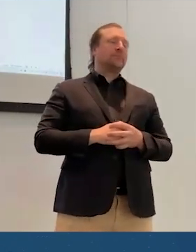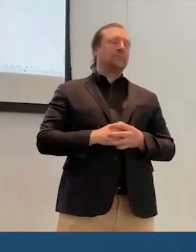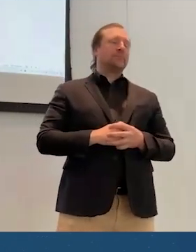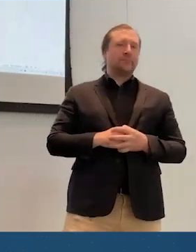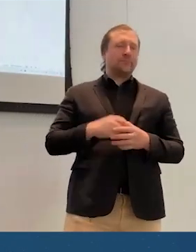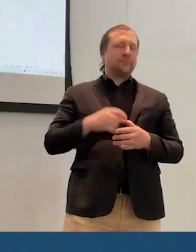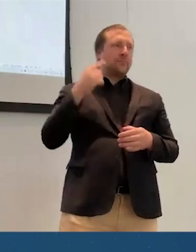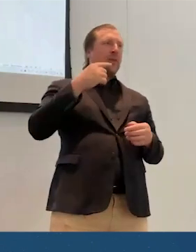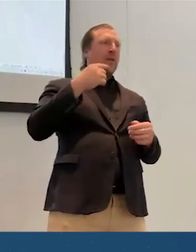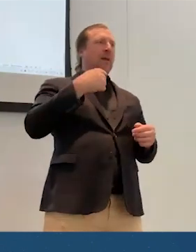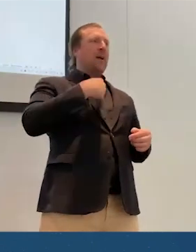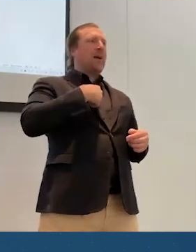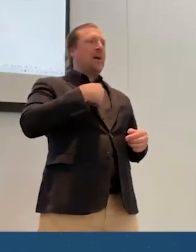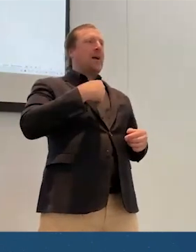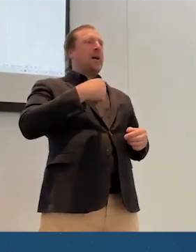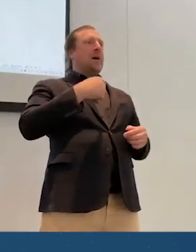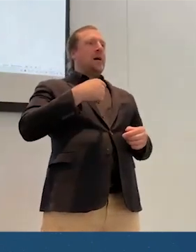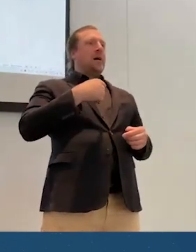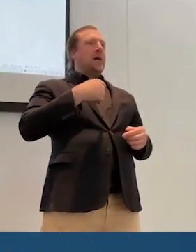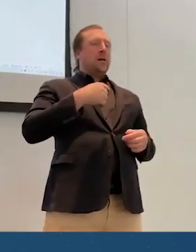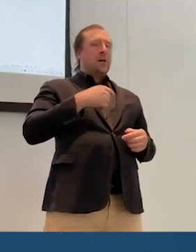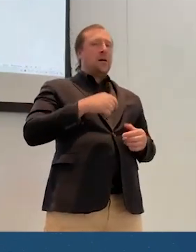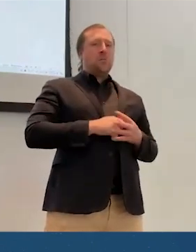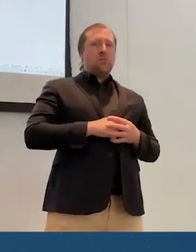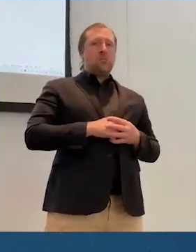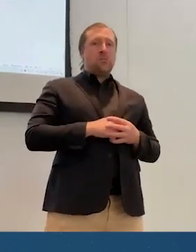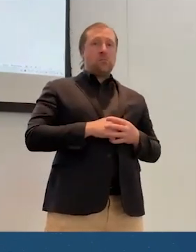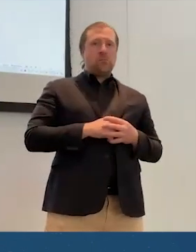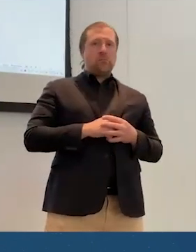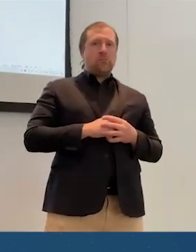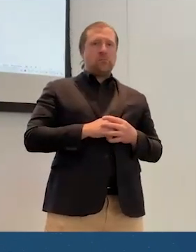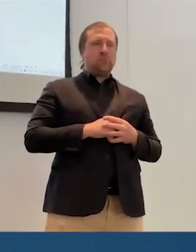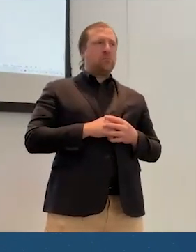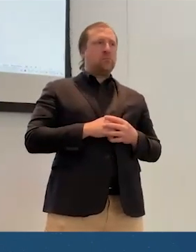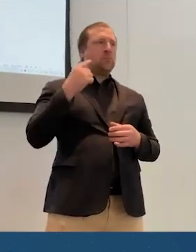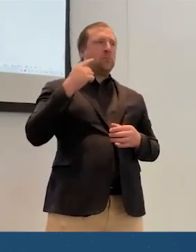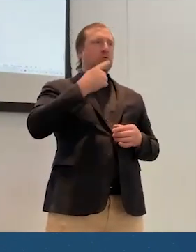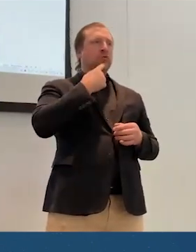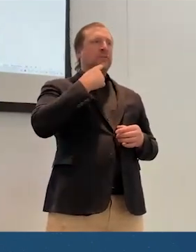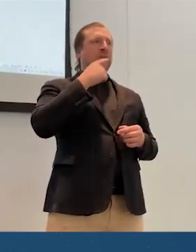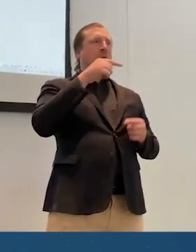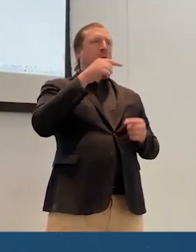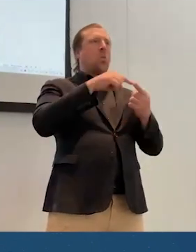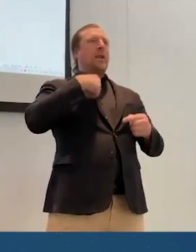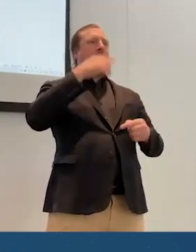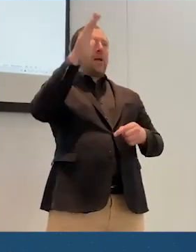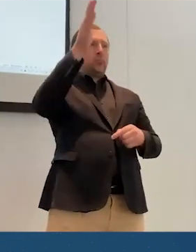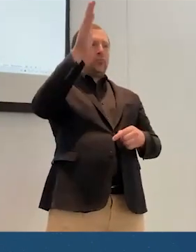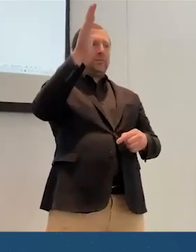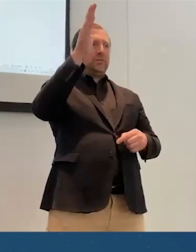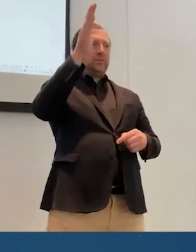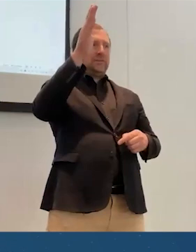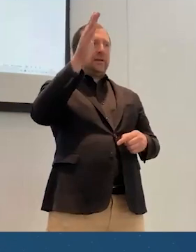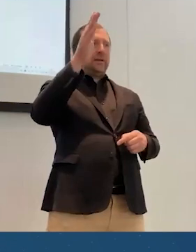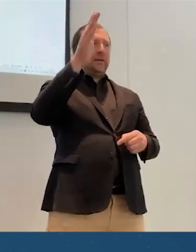Here, what we presented is a walking experience for someone